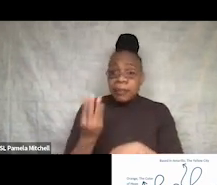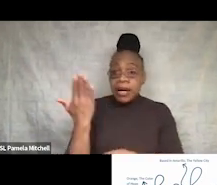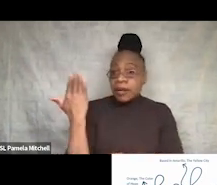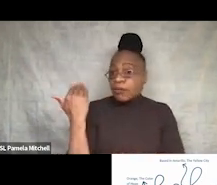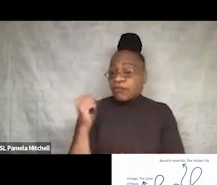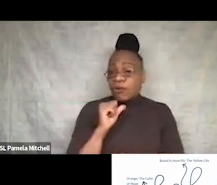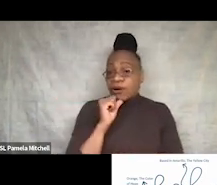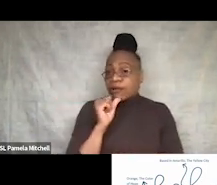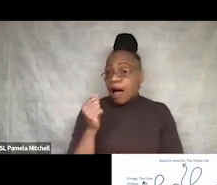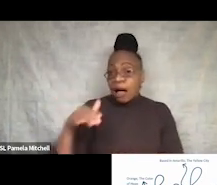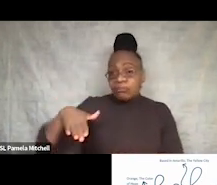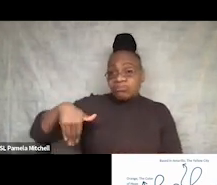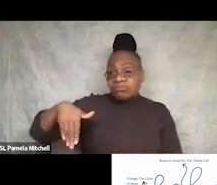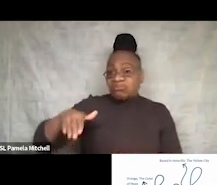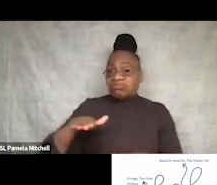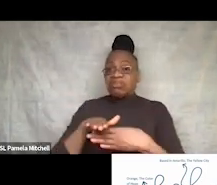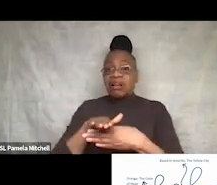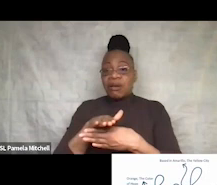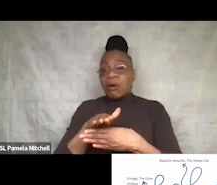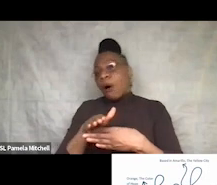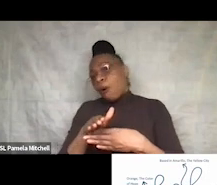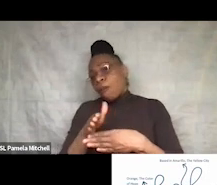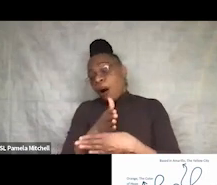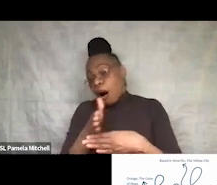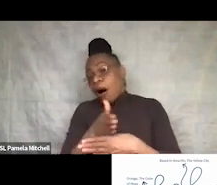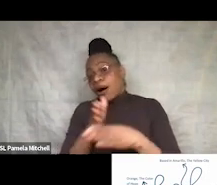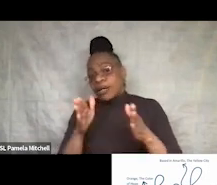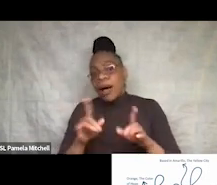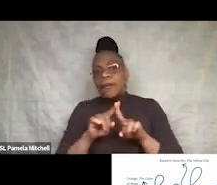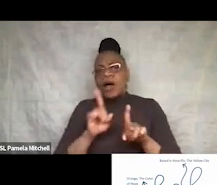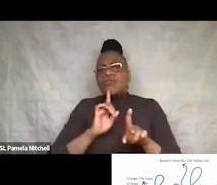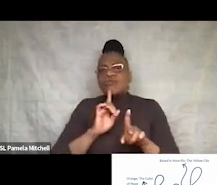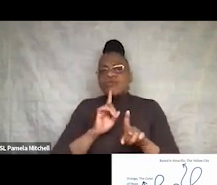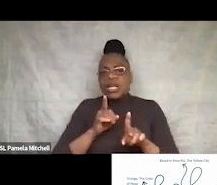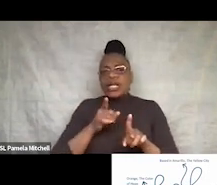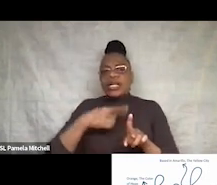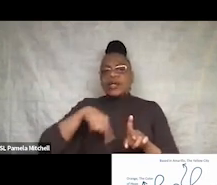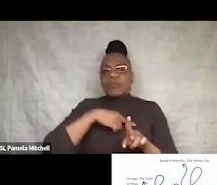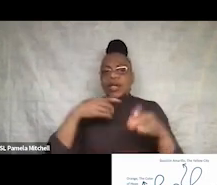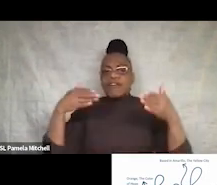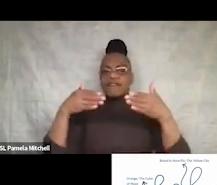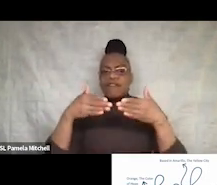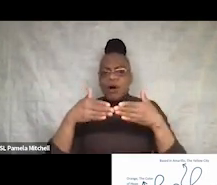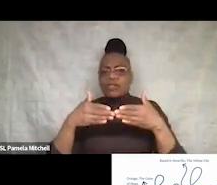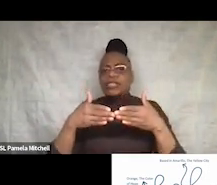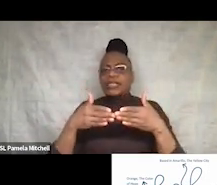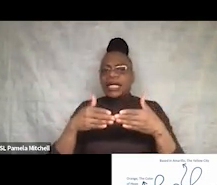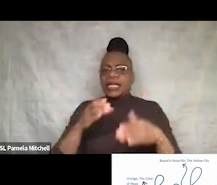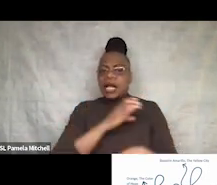certainly, housing authorities. But we really focused on this Bill Long, county commissioner. And over the course of 18 months, he was the one